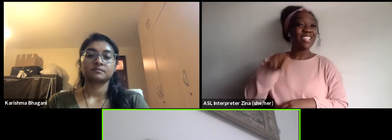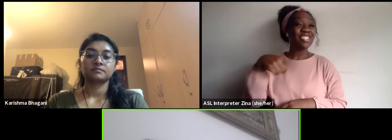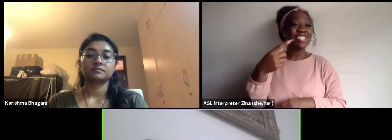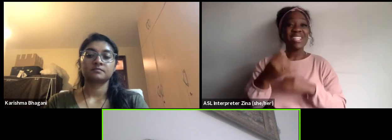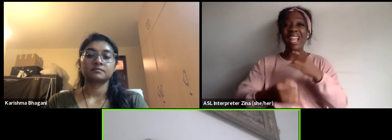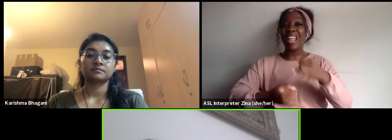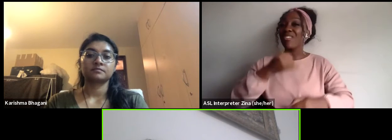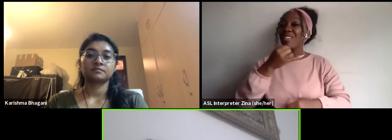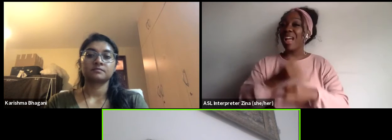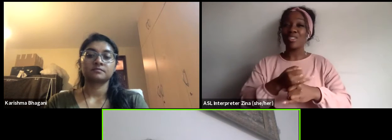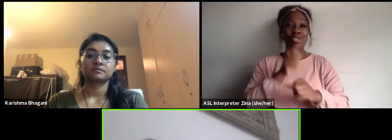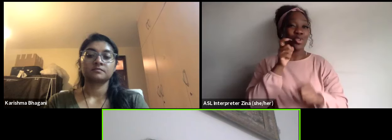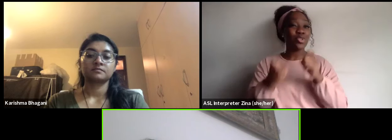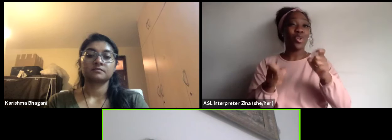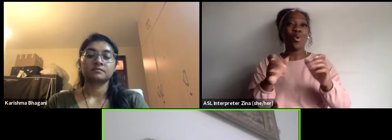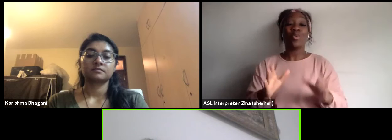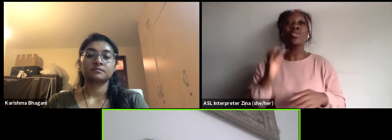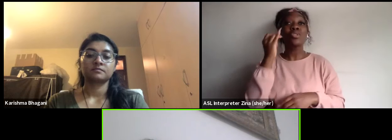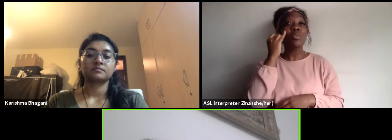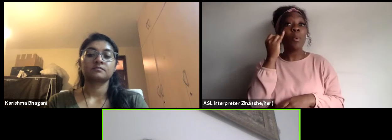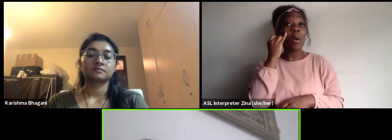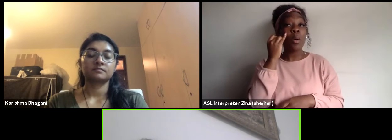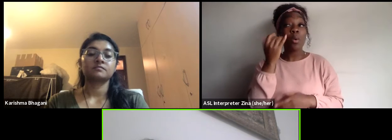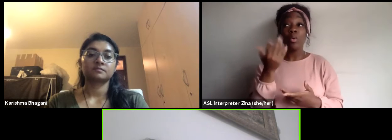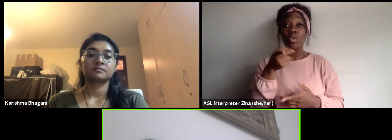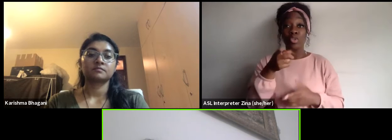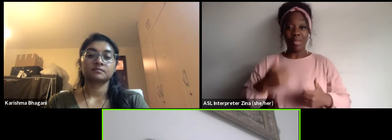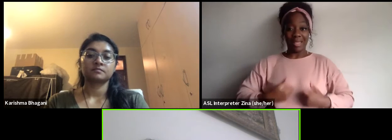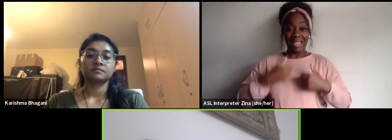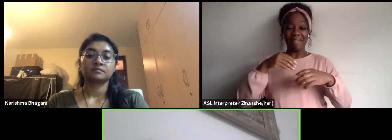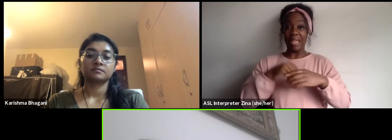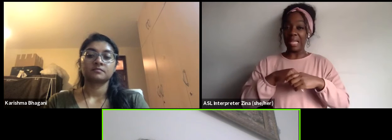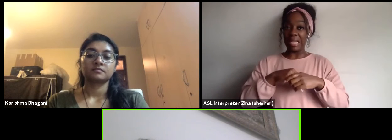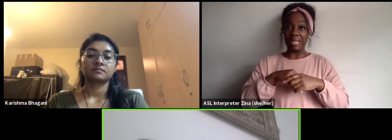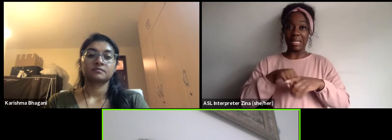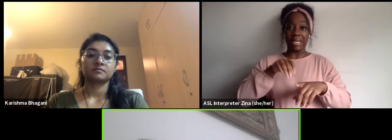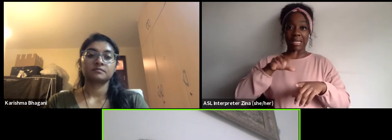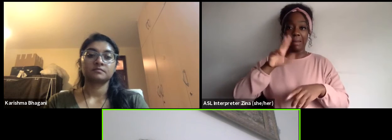if you are in a hostile context it's important to diversify